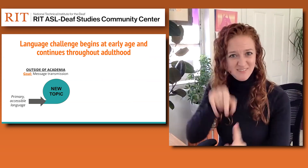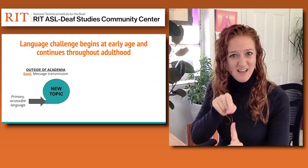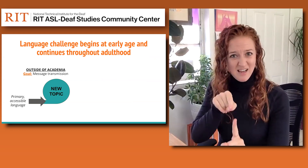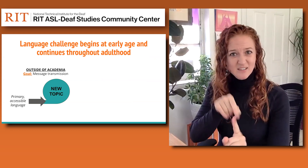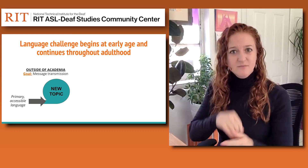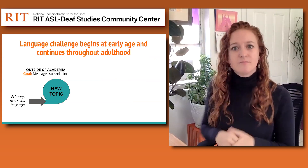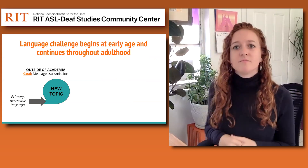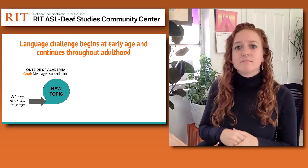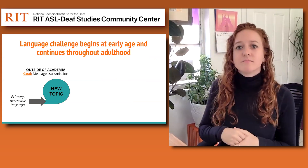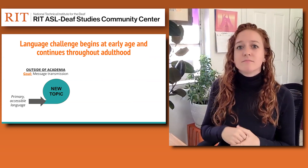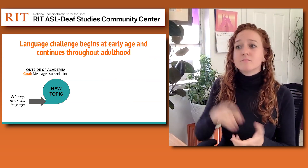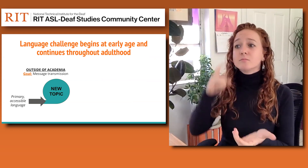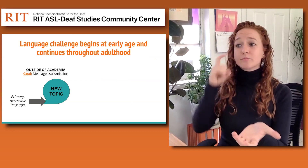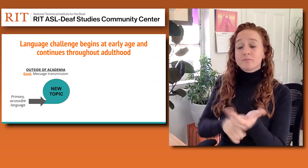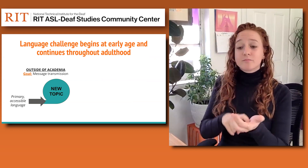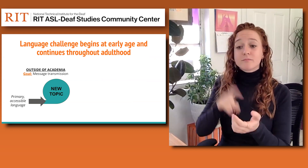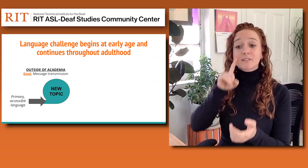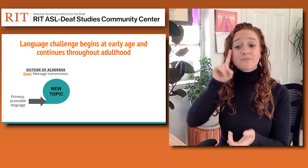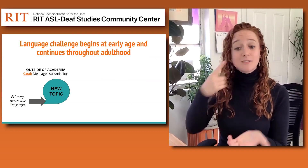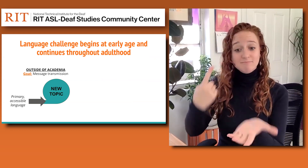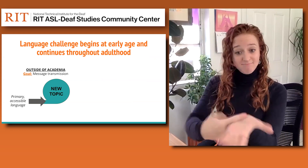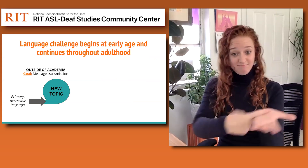from birth to death.